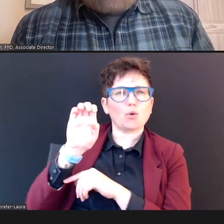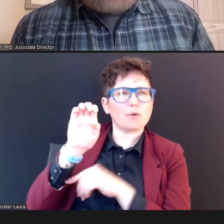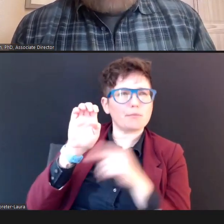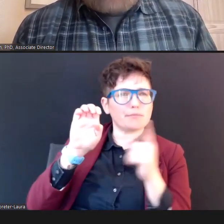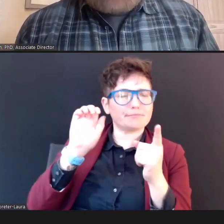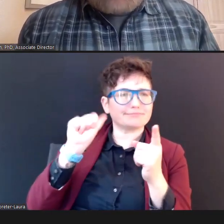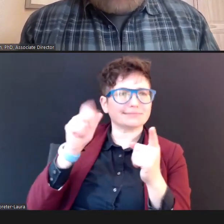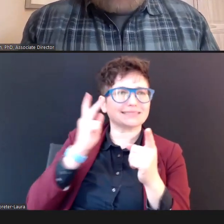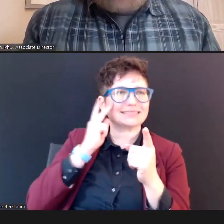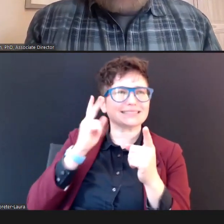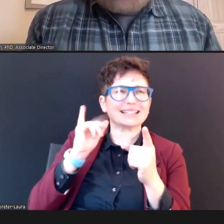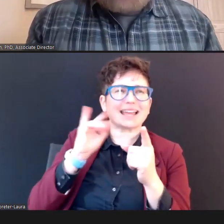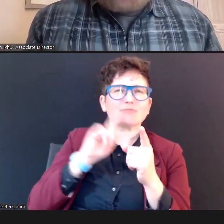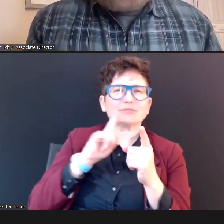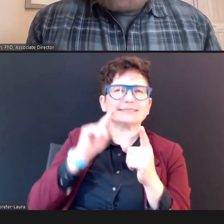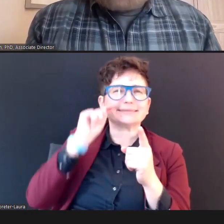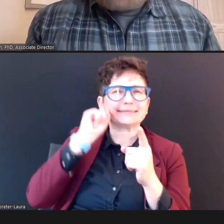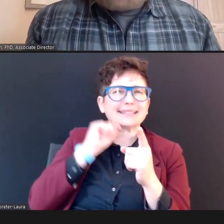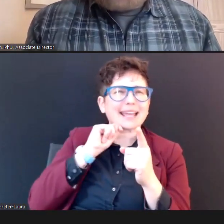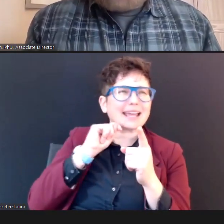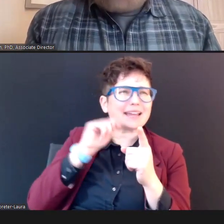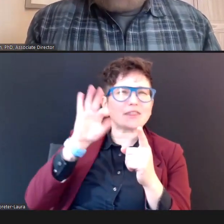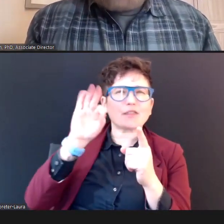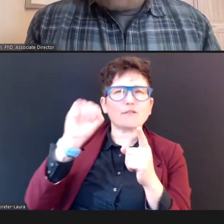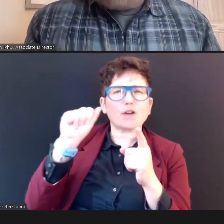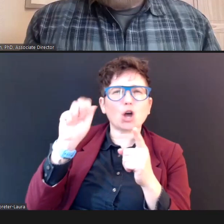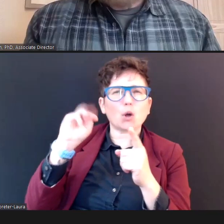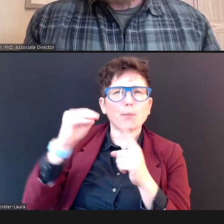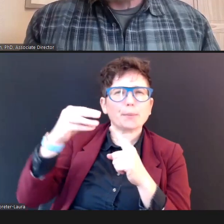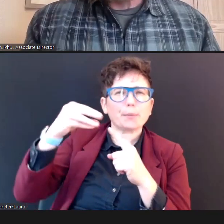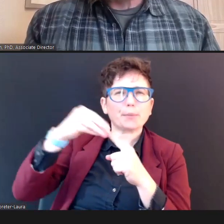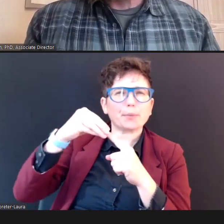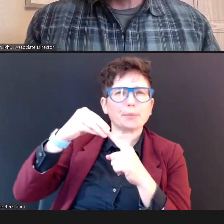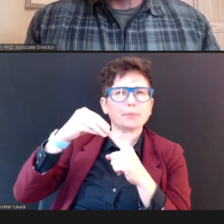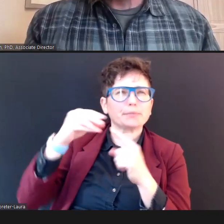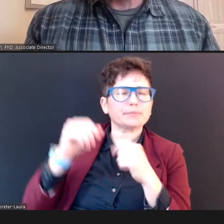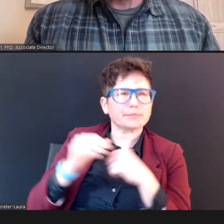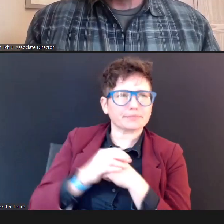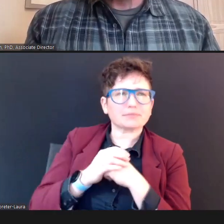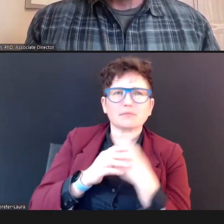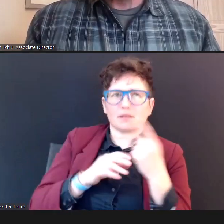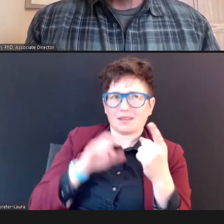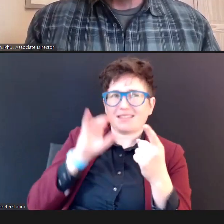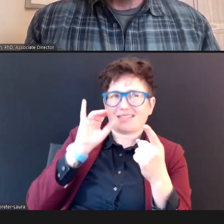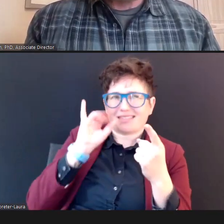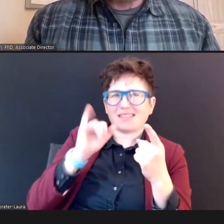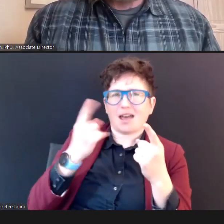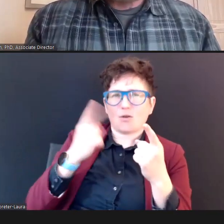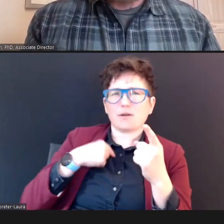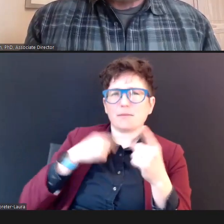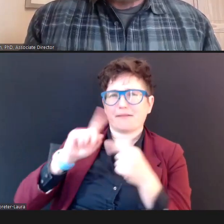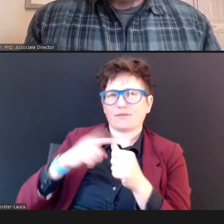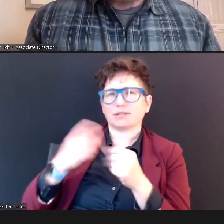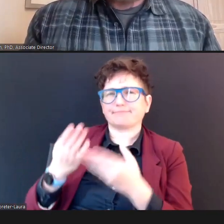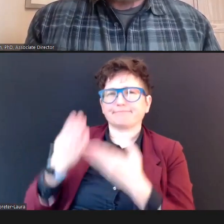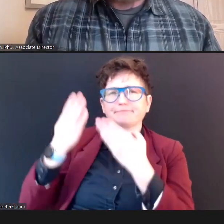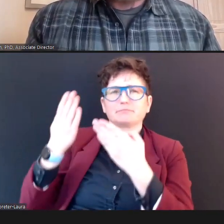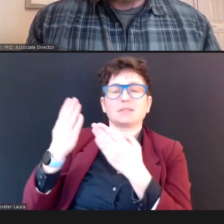um beige colored foam tip that is on there um that's one of my first